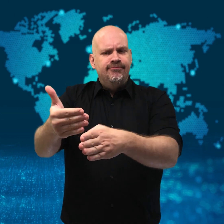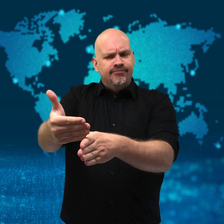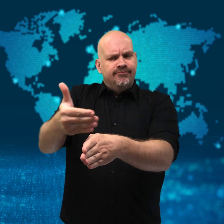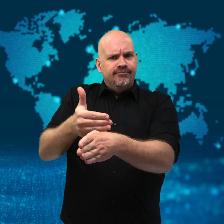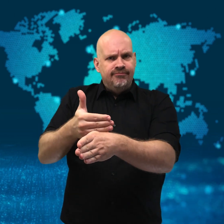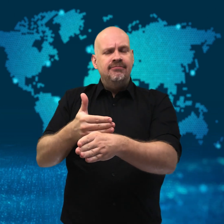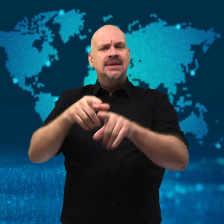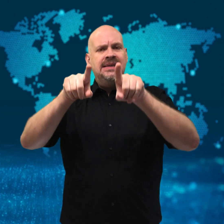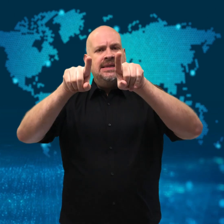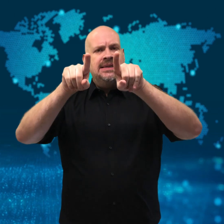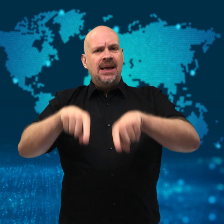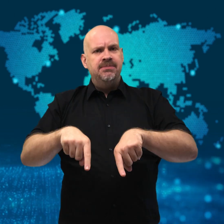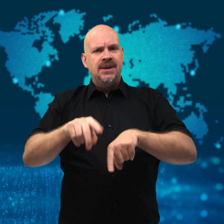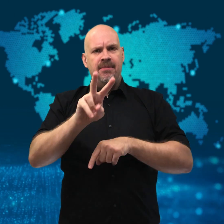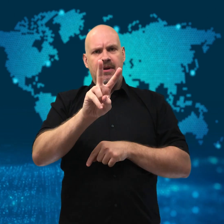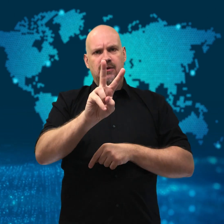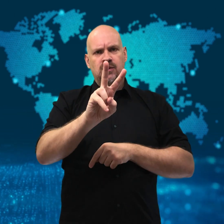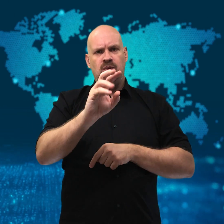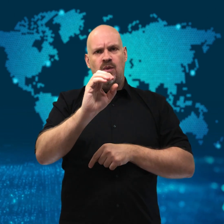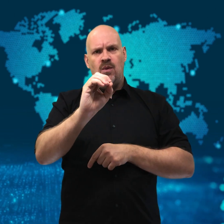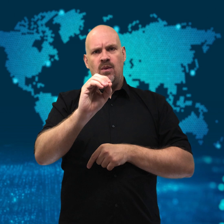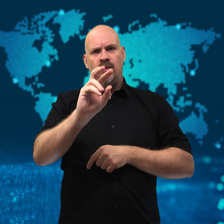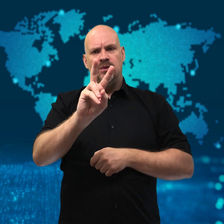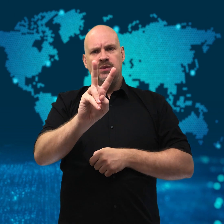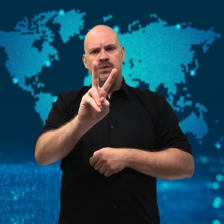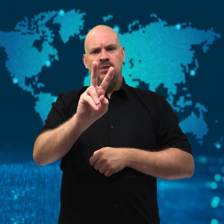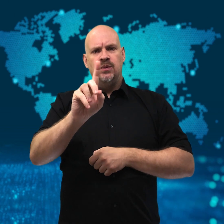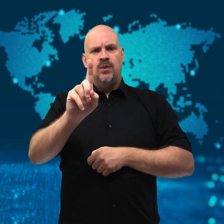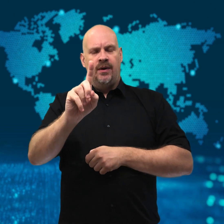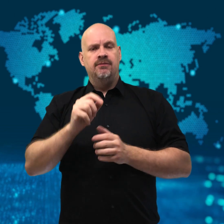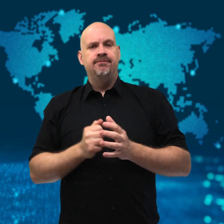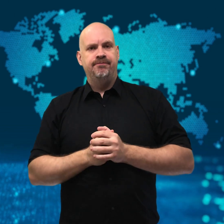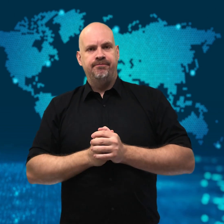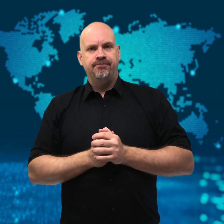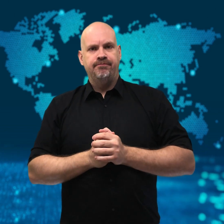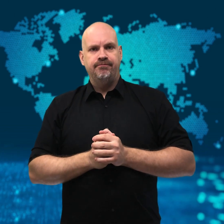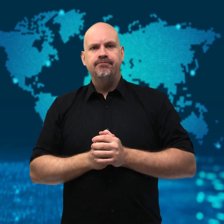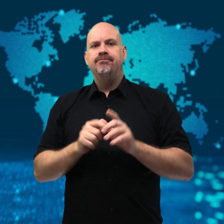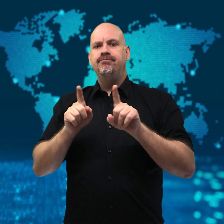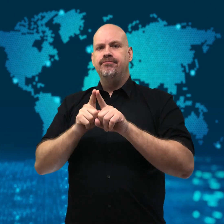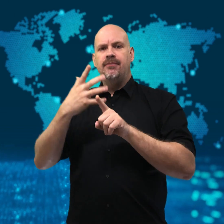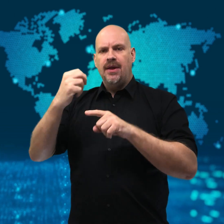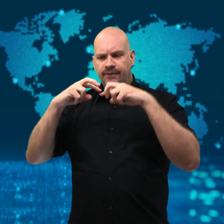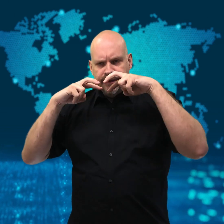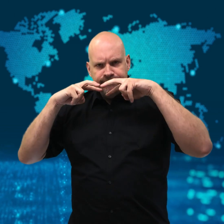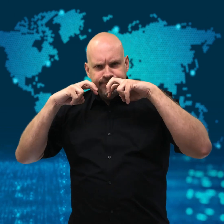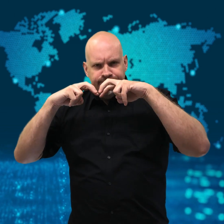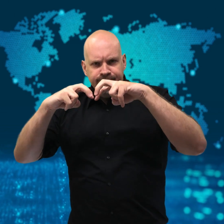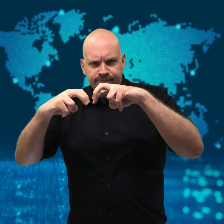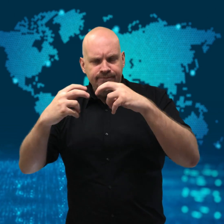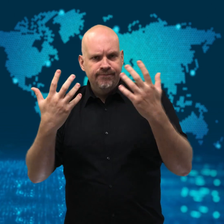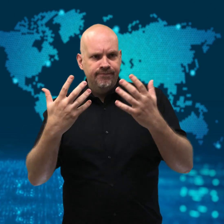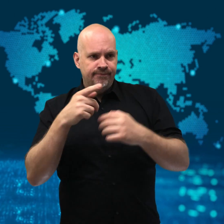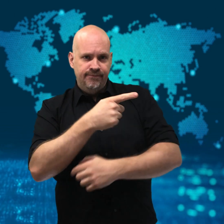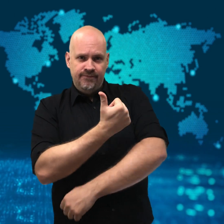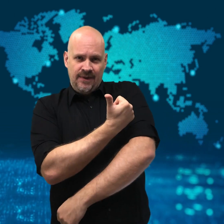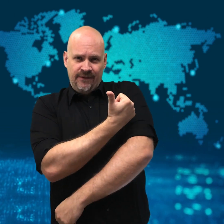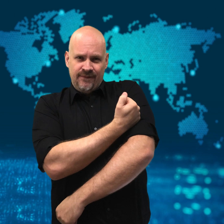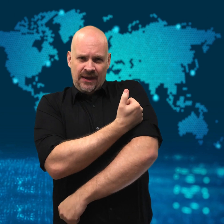10% of people in every country vaccinated by September 2021.